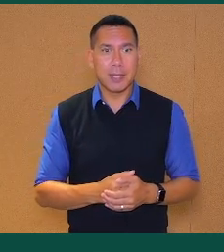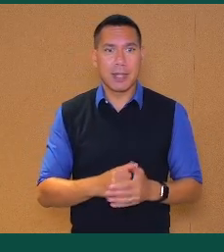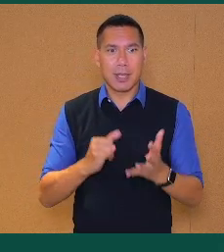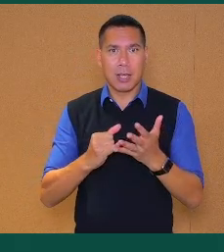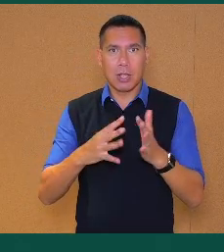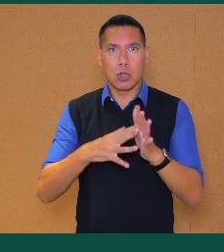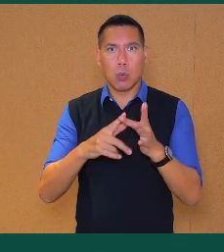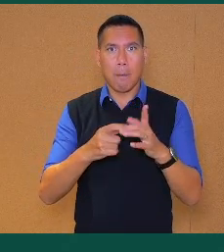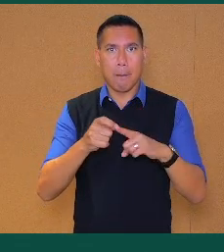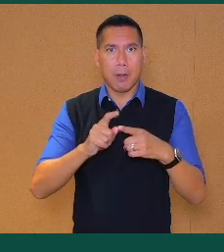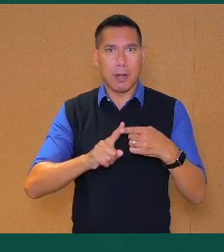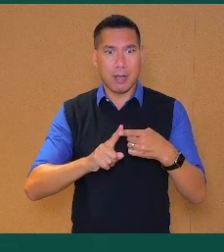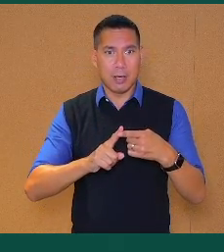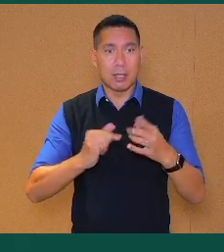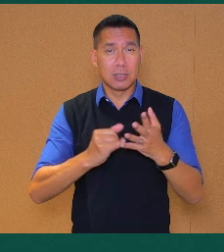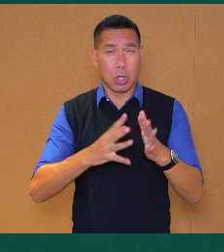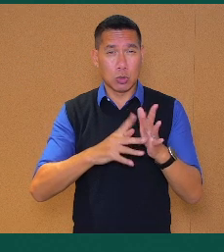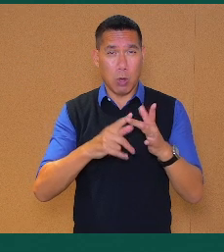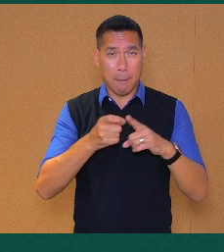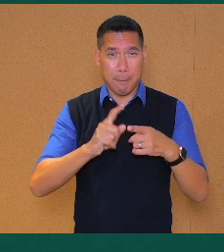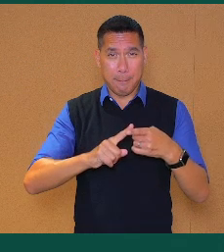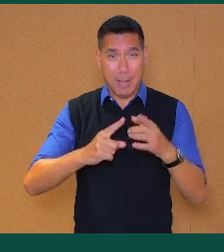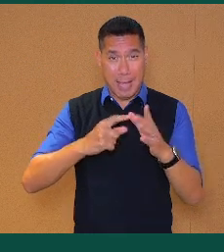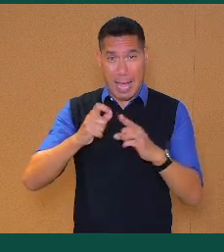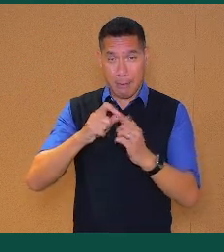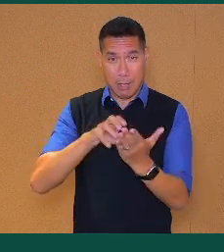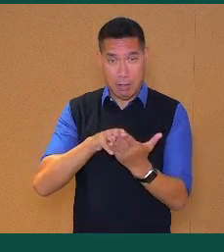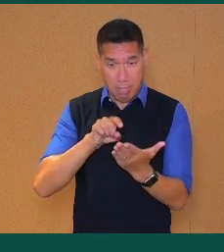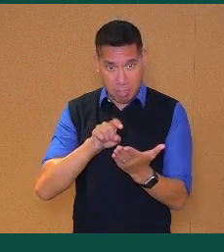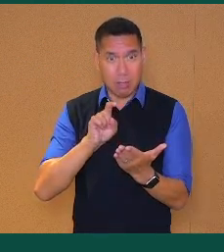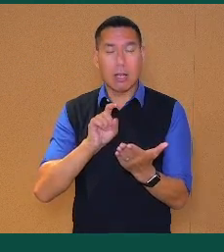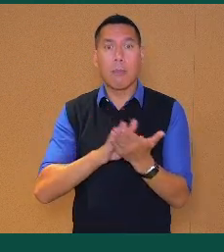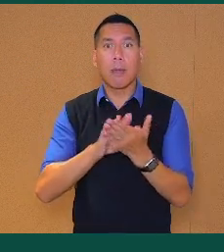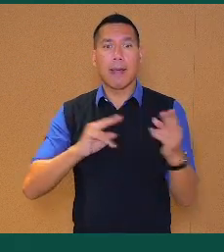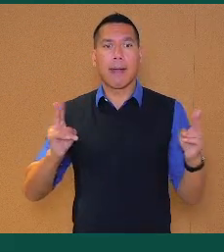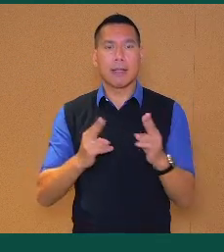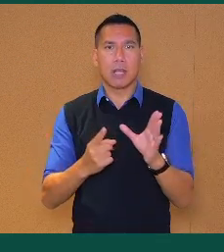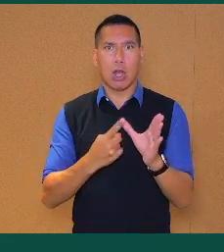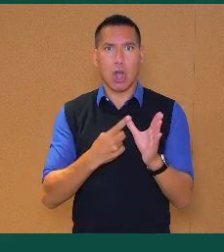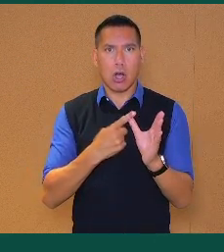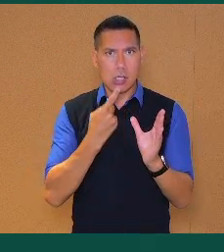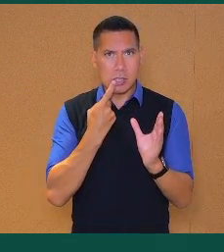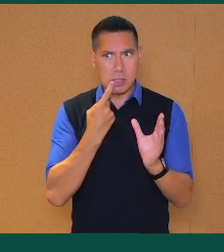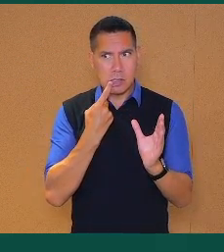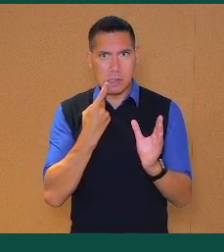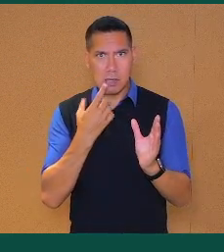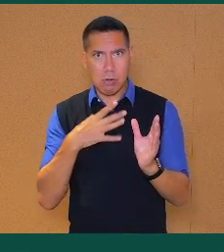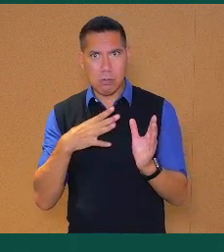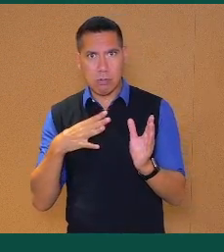intervention to reduce alcohol craving and consumption among Australians experiencing harm from alcohol during COVID-19.